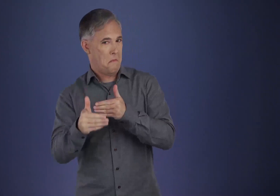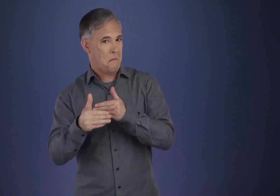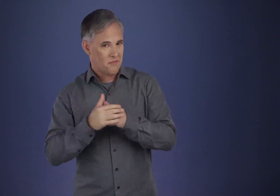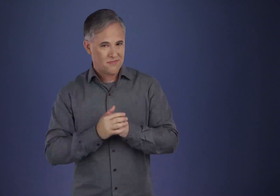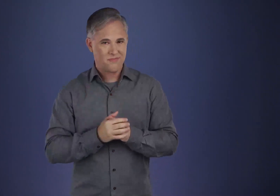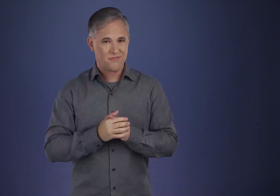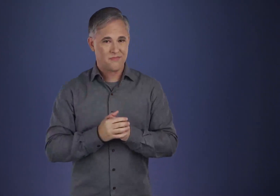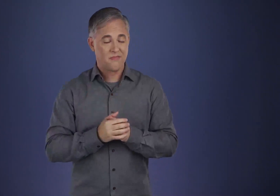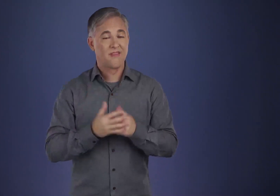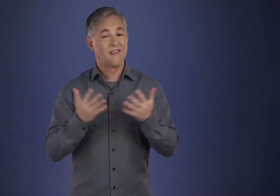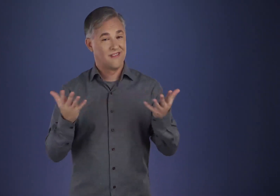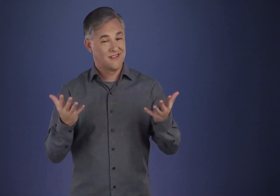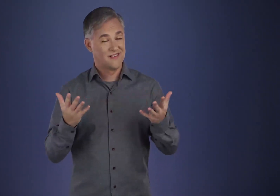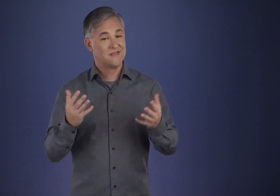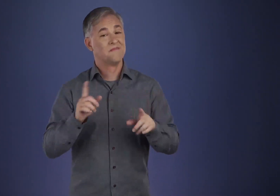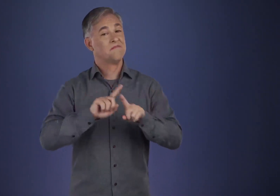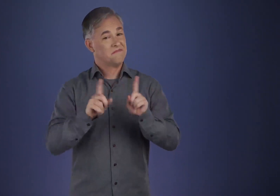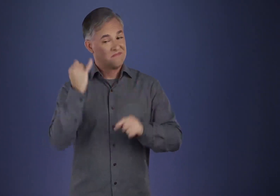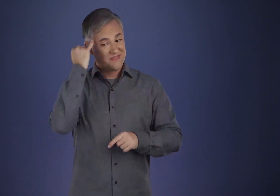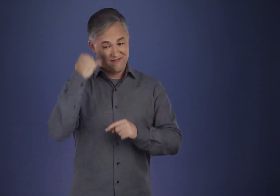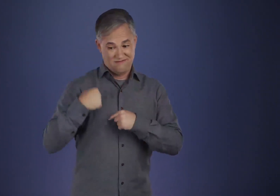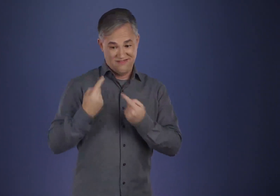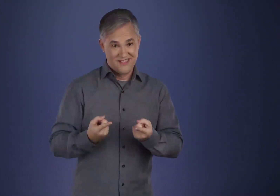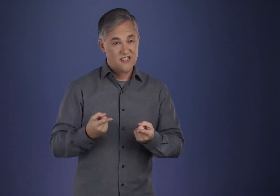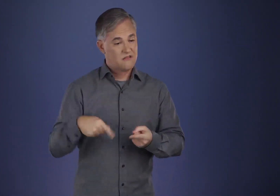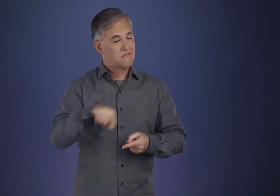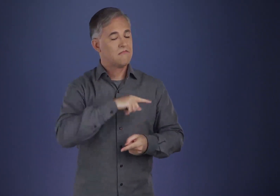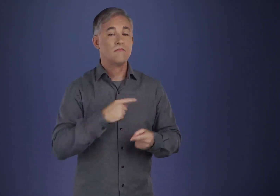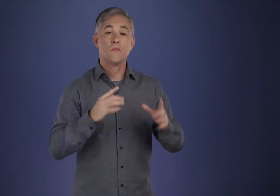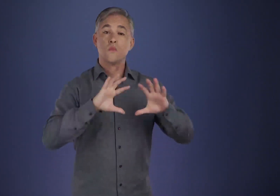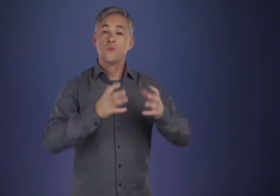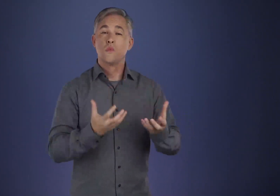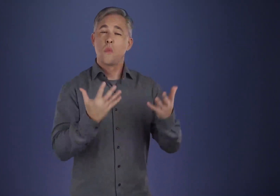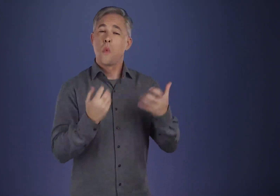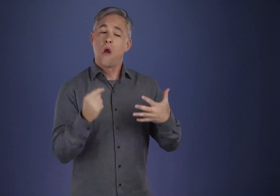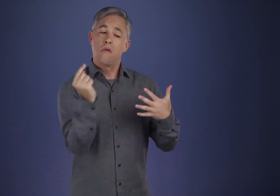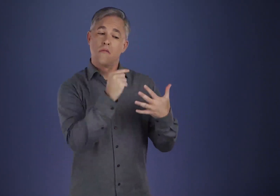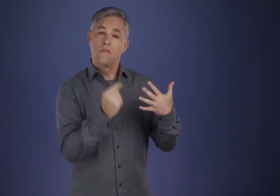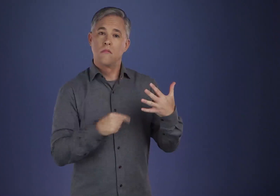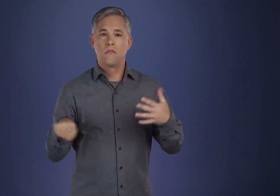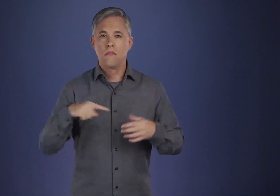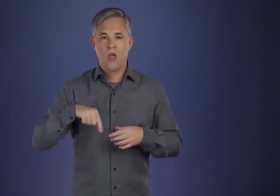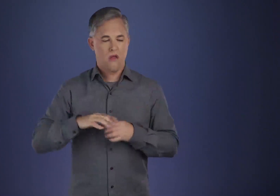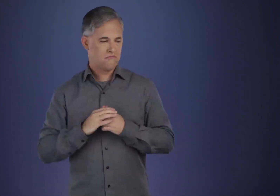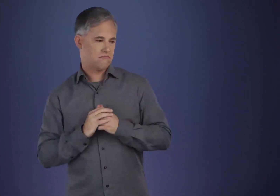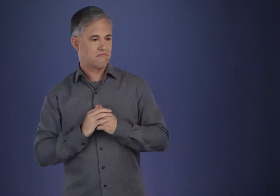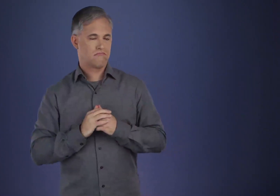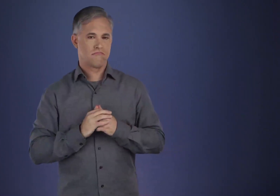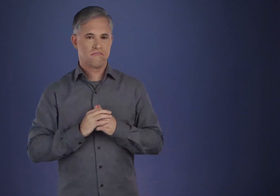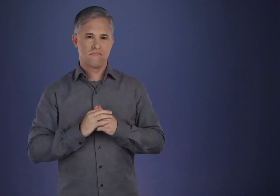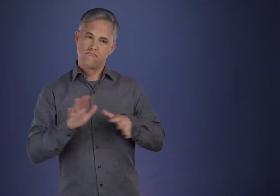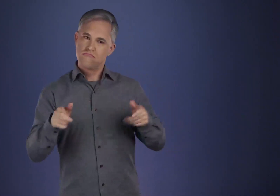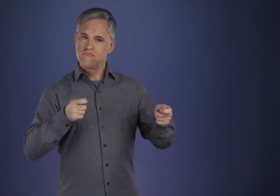If, however, they have heavily resisted the rising tide of democracy, they may be summarily beached.